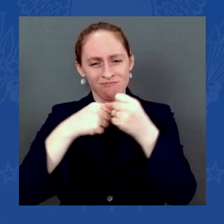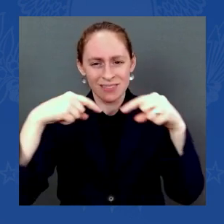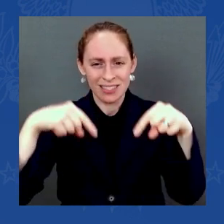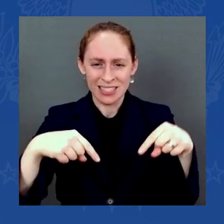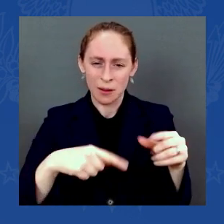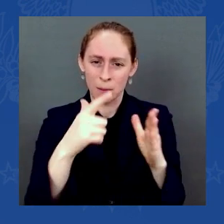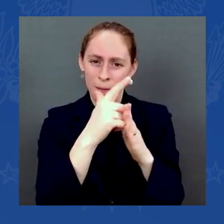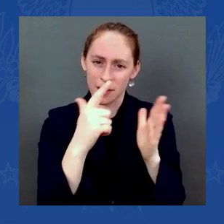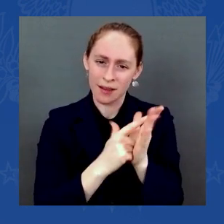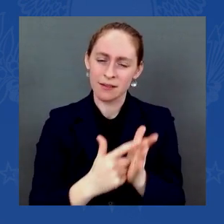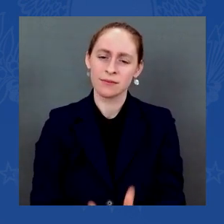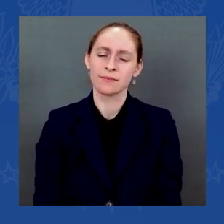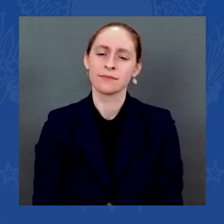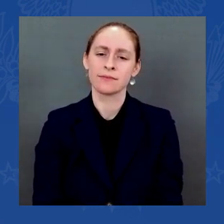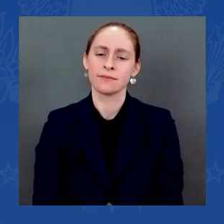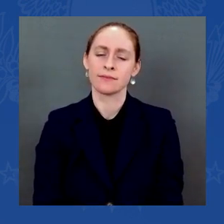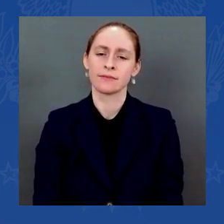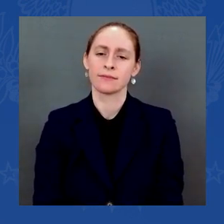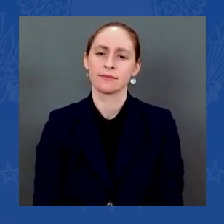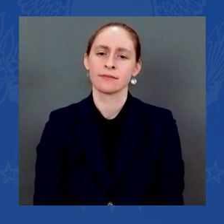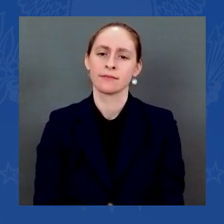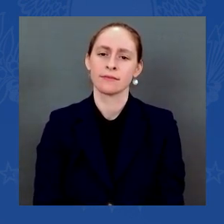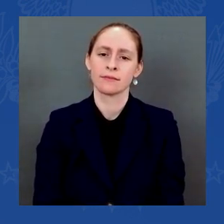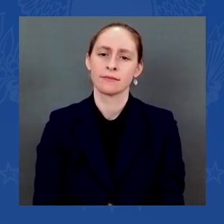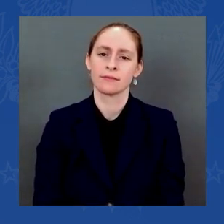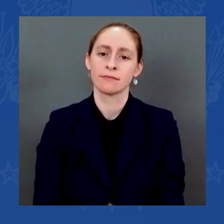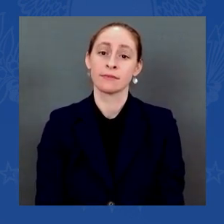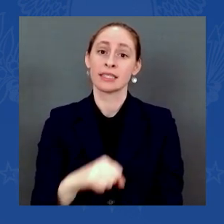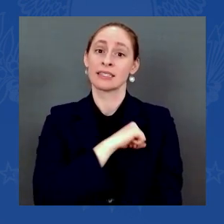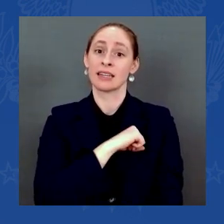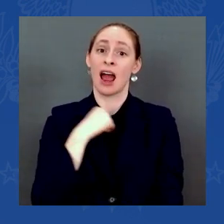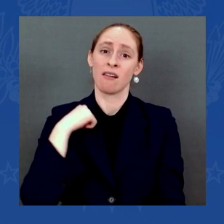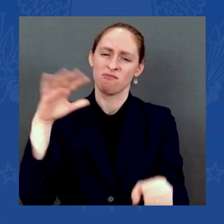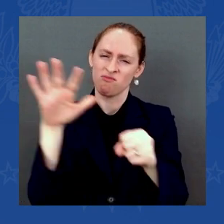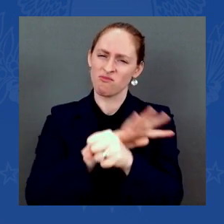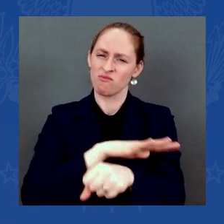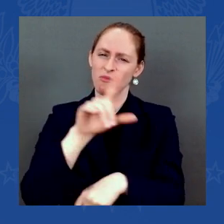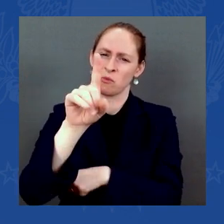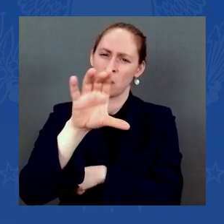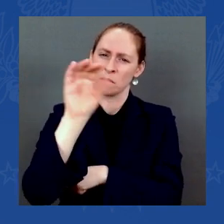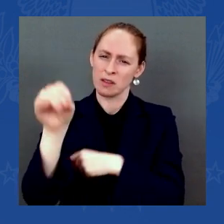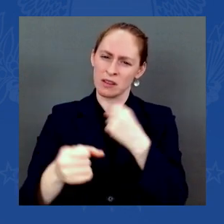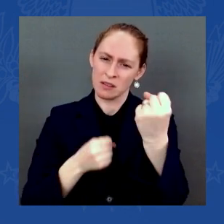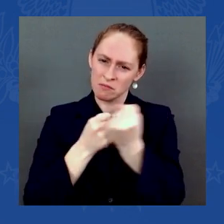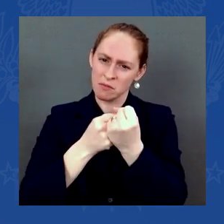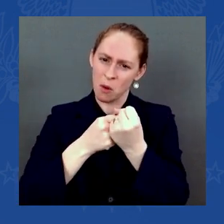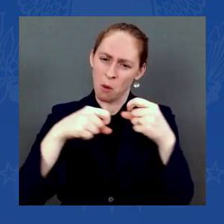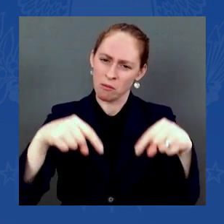led by Chris Coons of Delaware; Lisa Murkowski of Alaska; Patty Murray of Washington State;